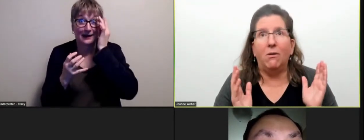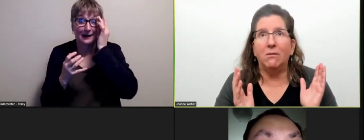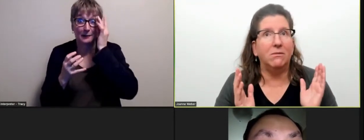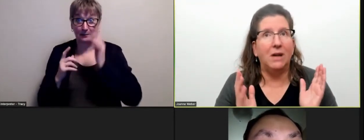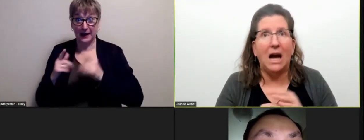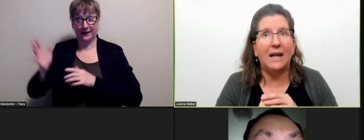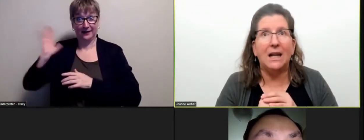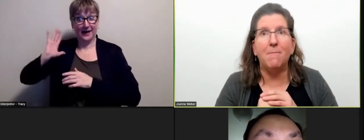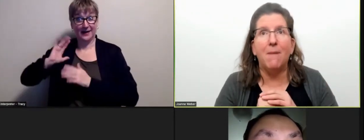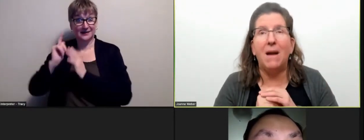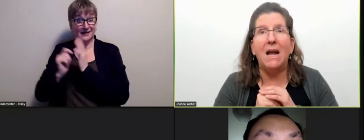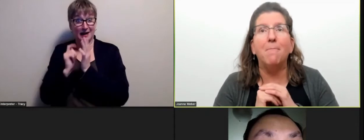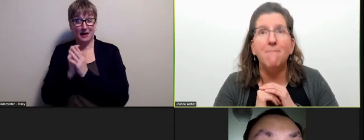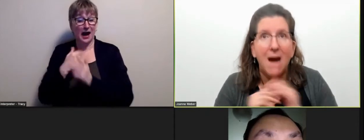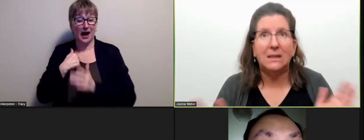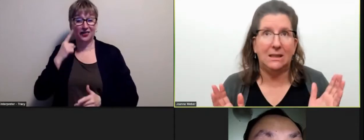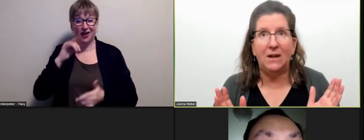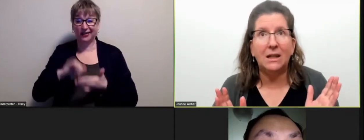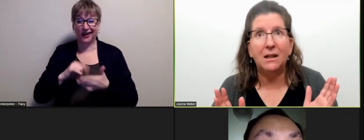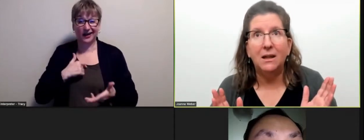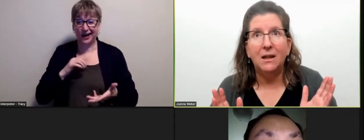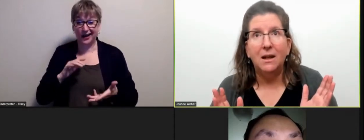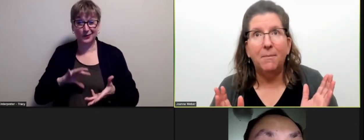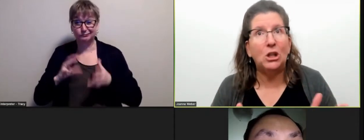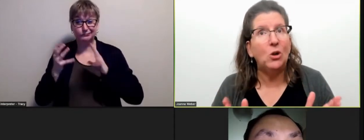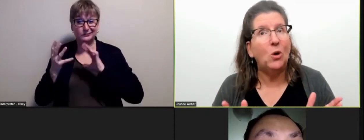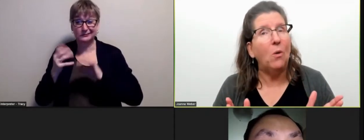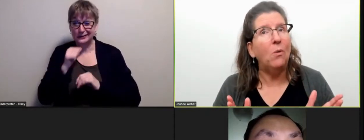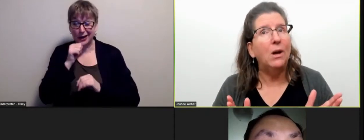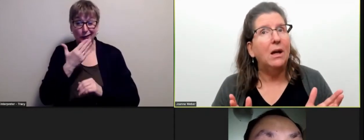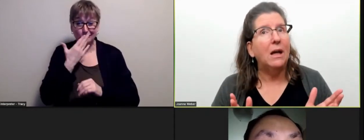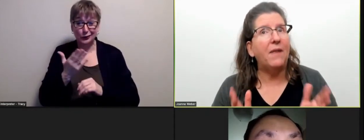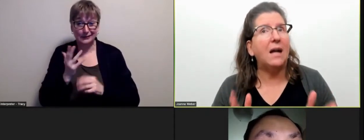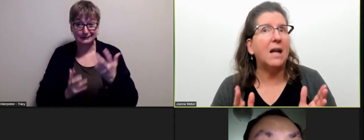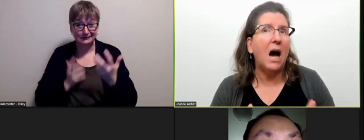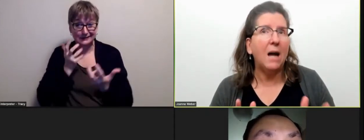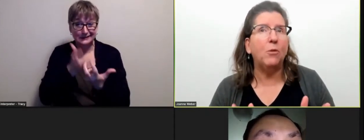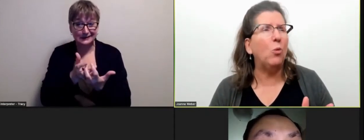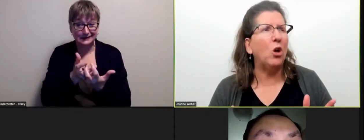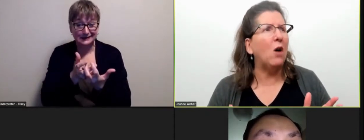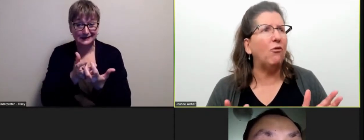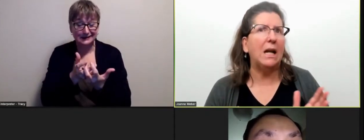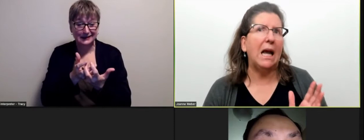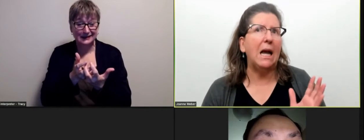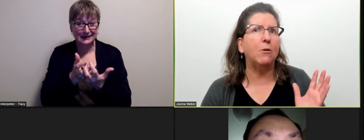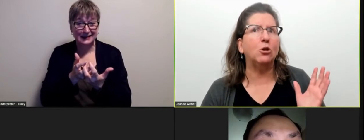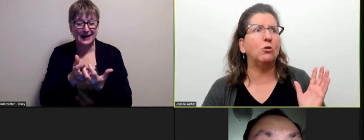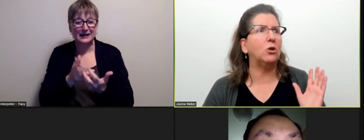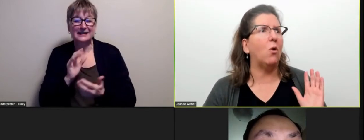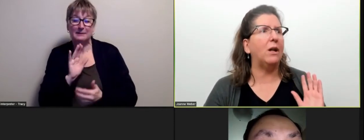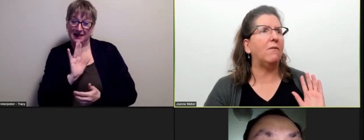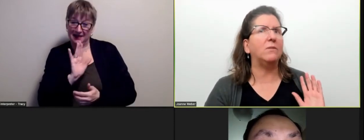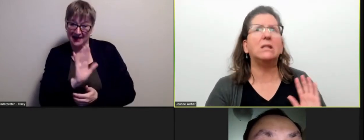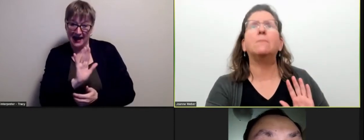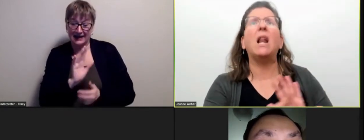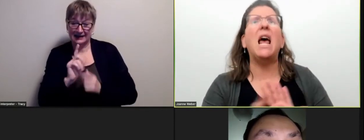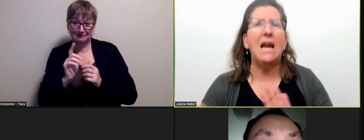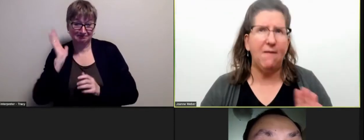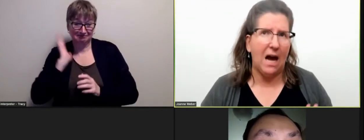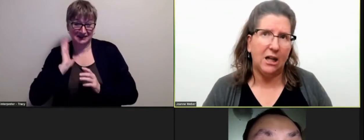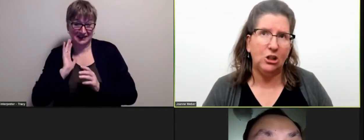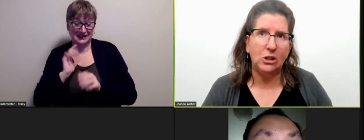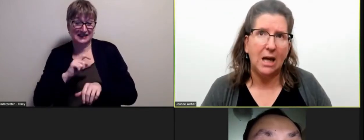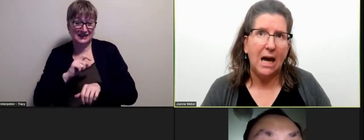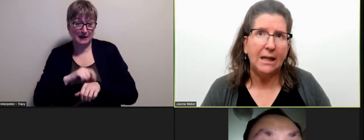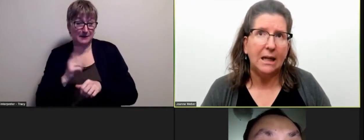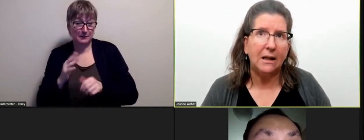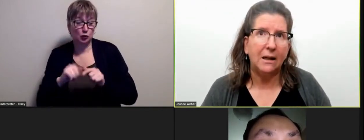oh like - I did a - I made a mess of it. But you know at that time you were not really able to sort of display that understanding,